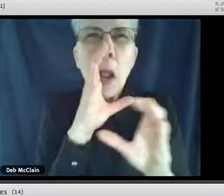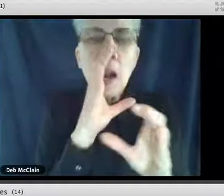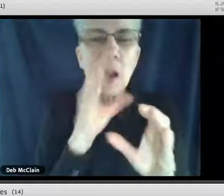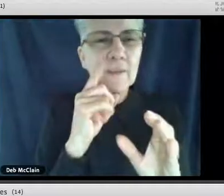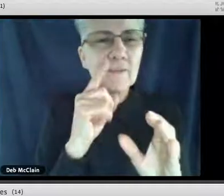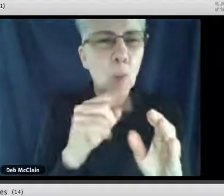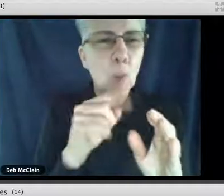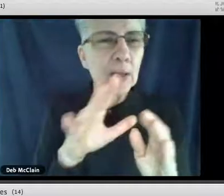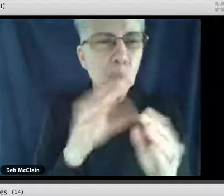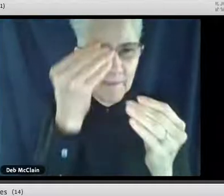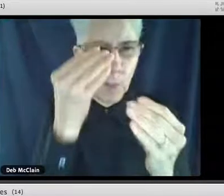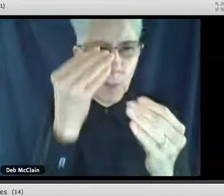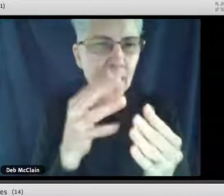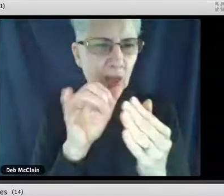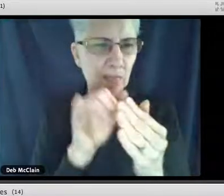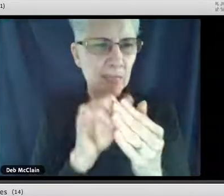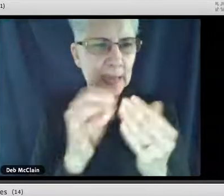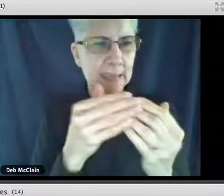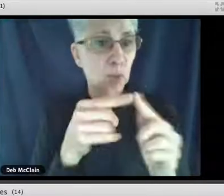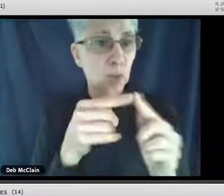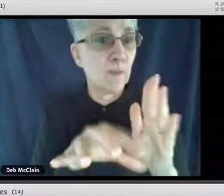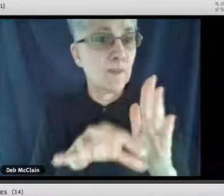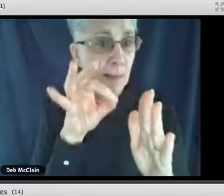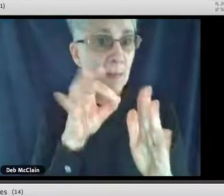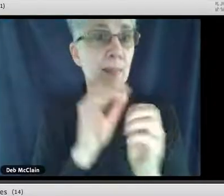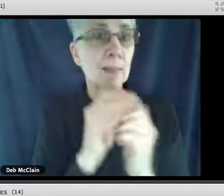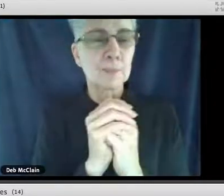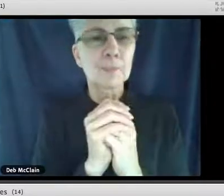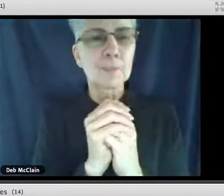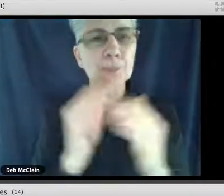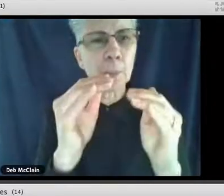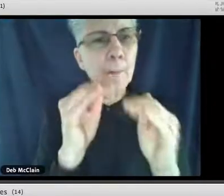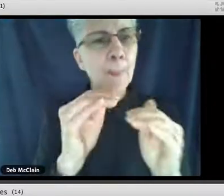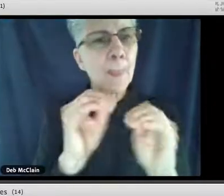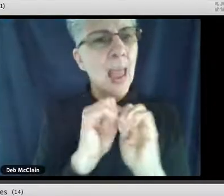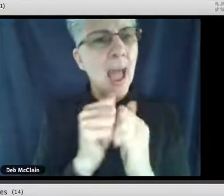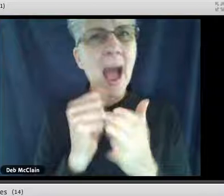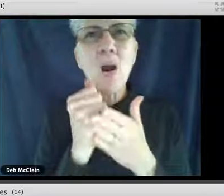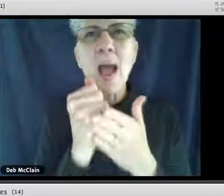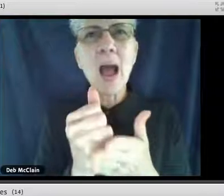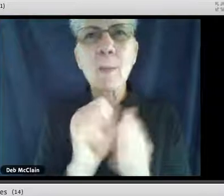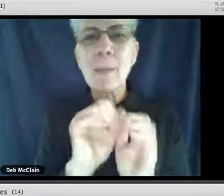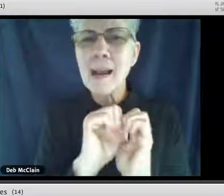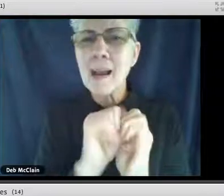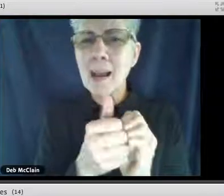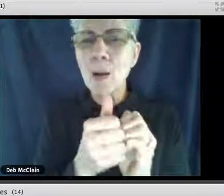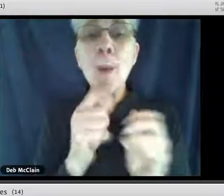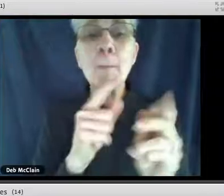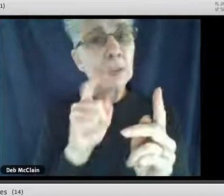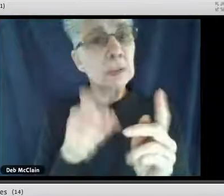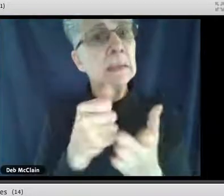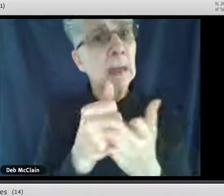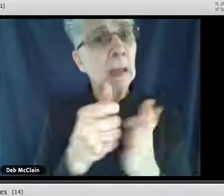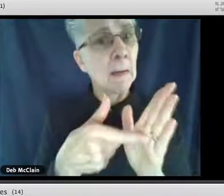for is really easy to find, and also, how do you get help? Some people are just going to need help, so how do they get that?